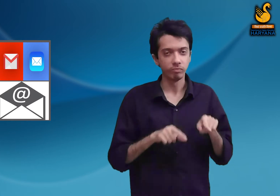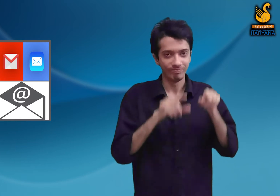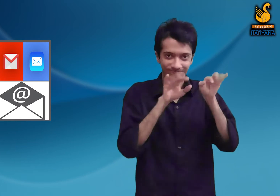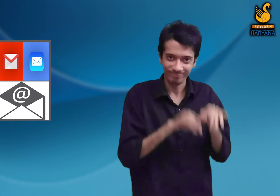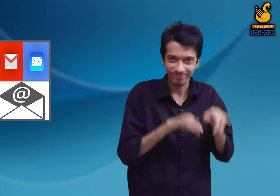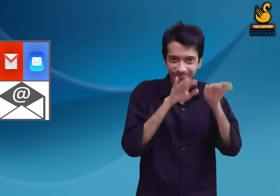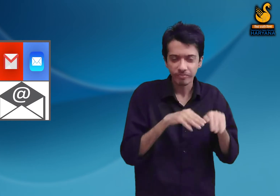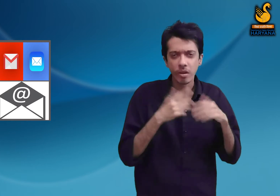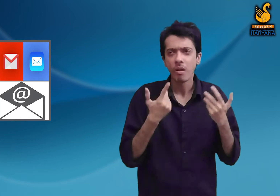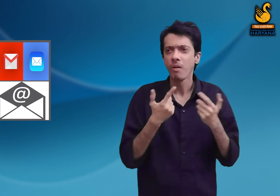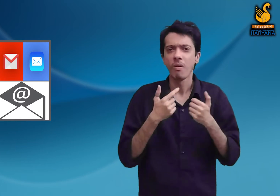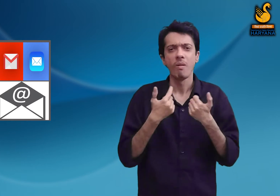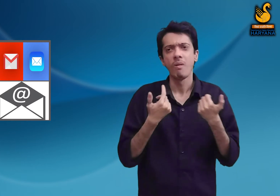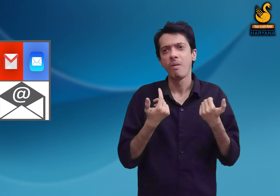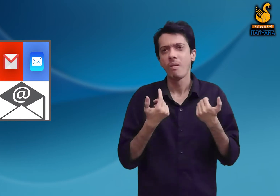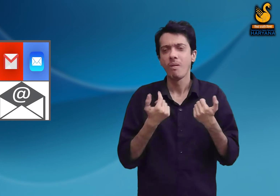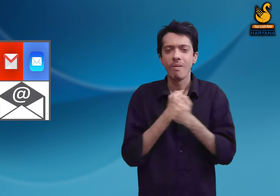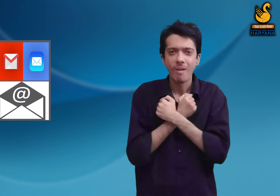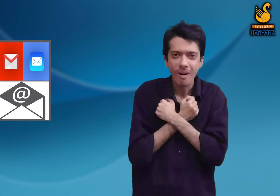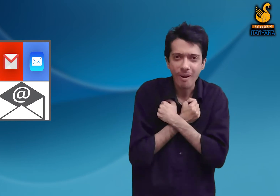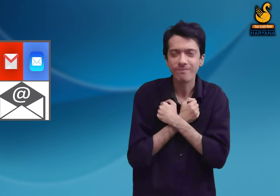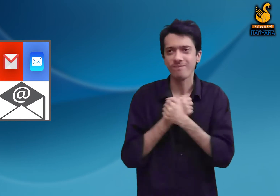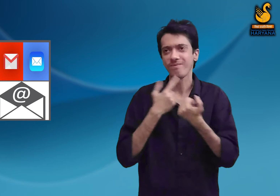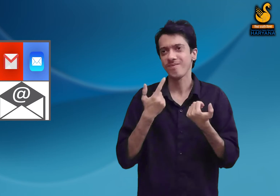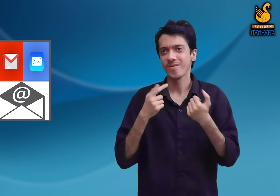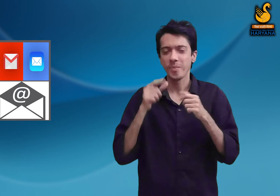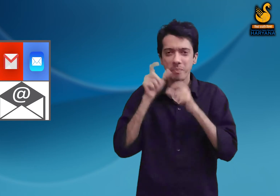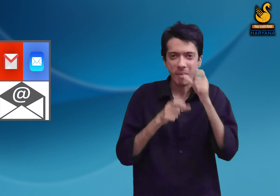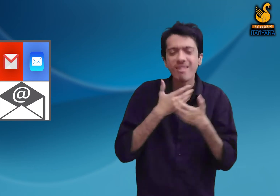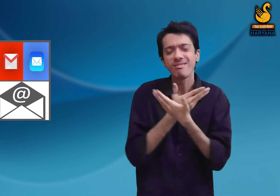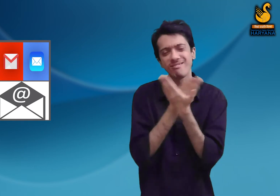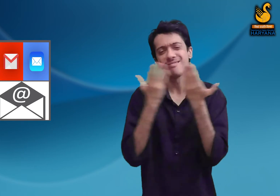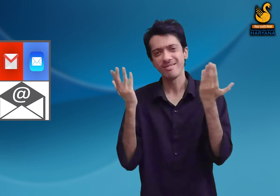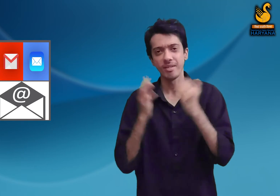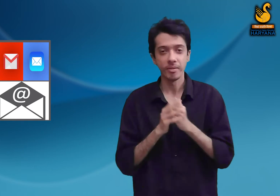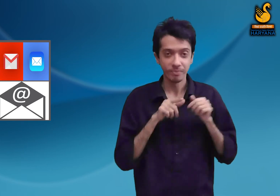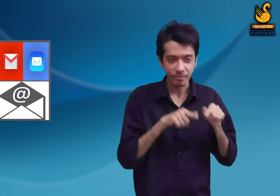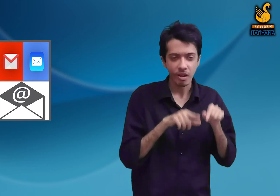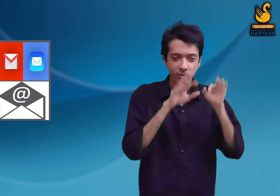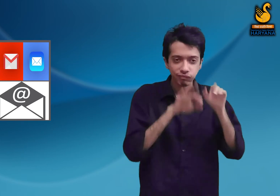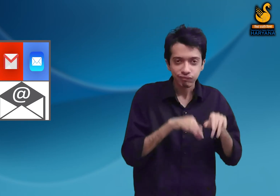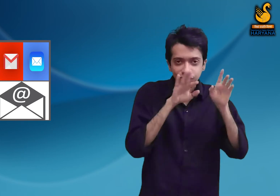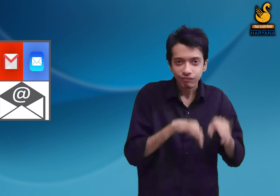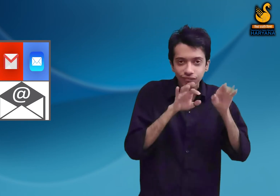If we write an email to the people expressing our emotions, feelings and affection for them,